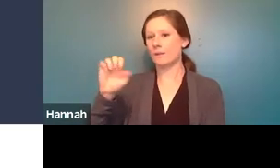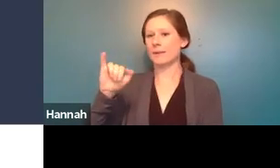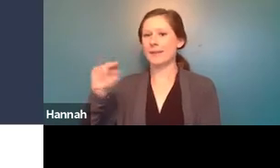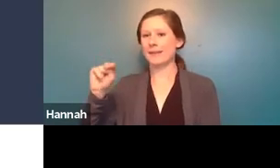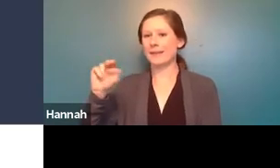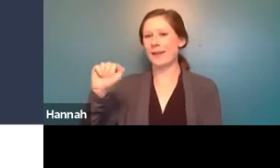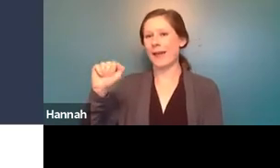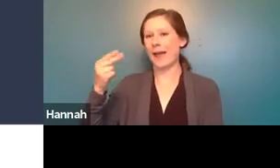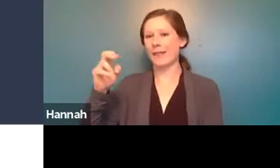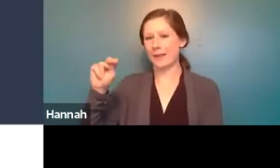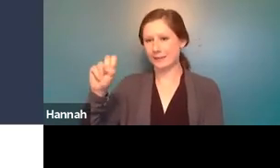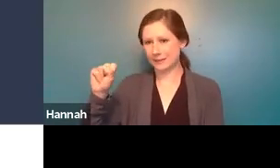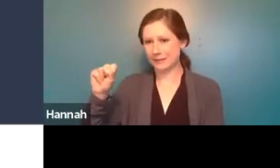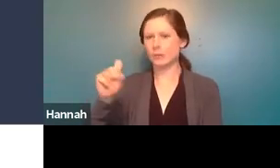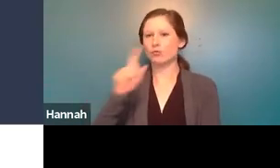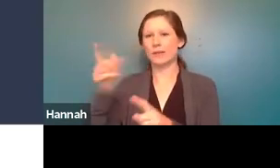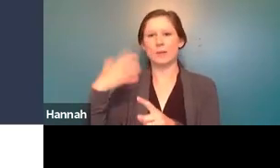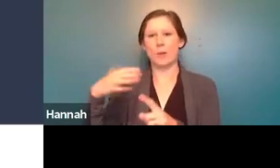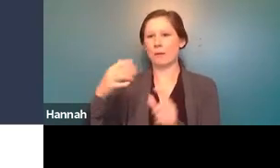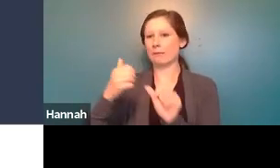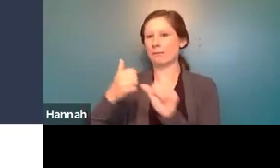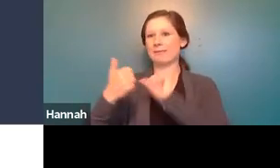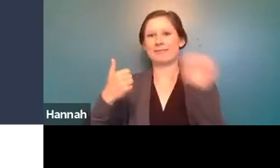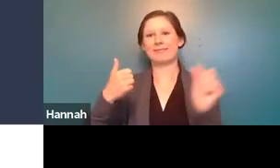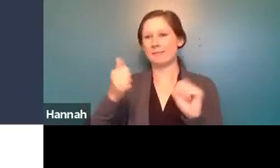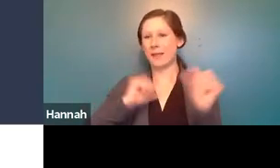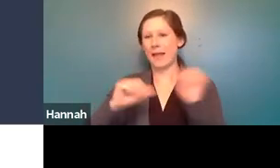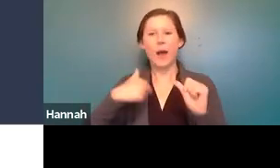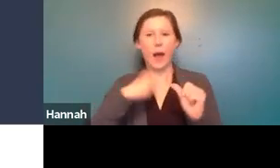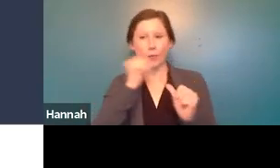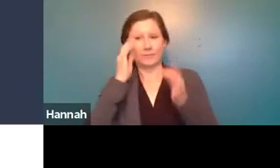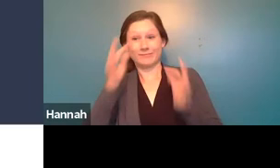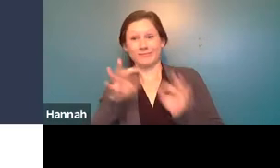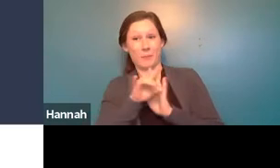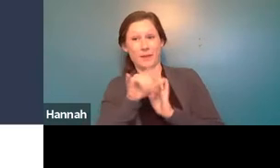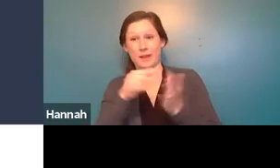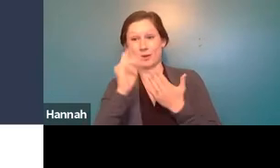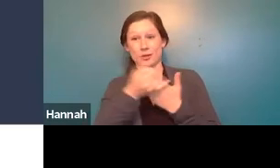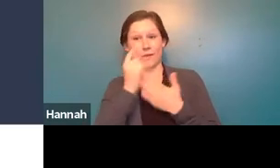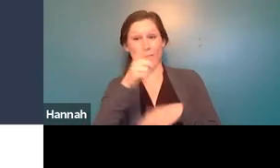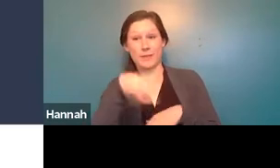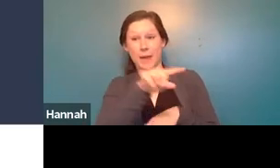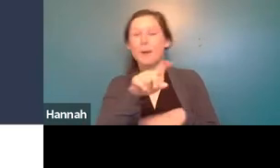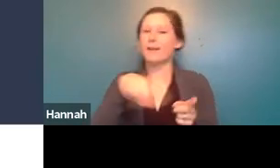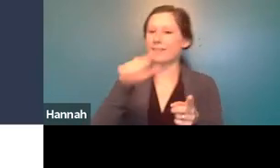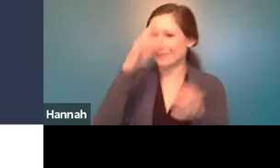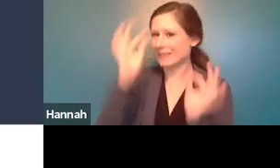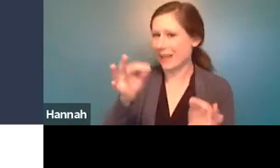I would not have picked that projects for them, but that was something that they were very excited about engaged with. And they found their own time to rehearse. They found